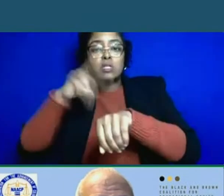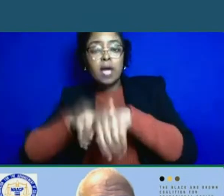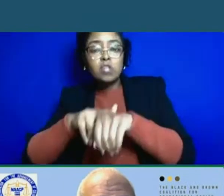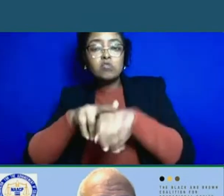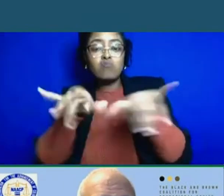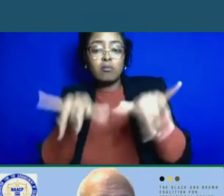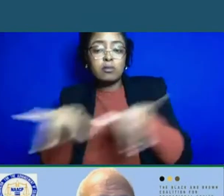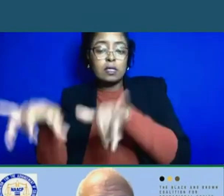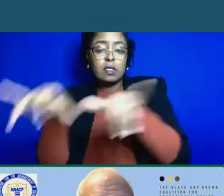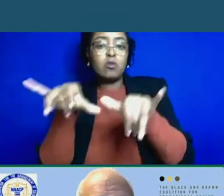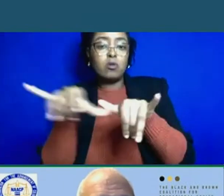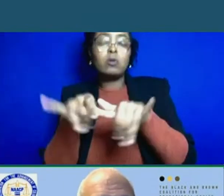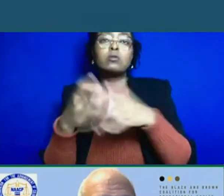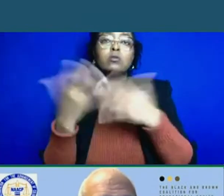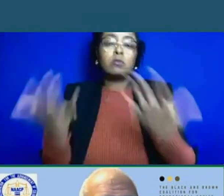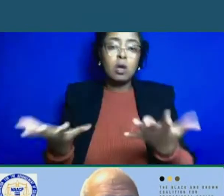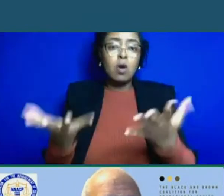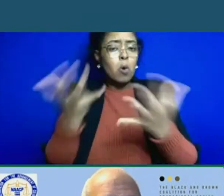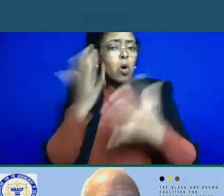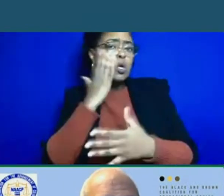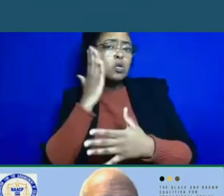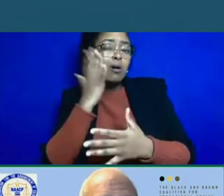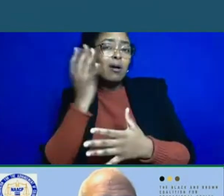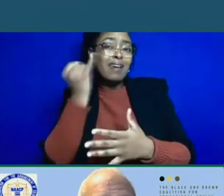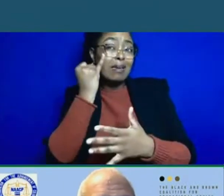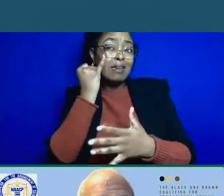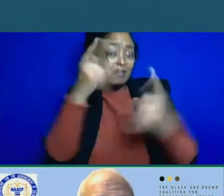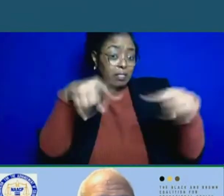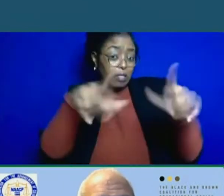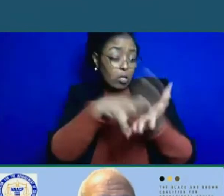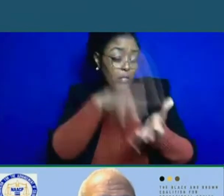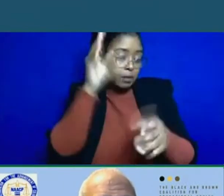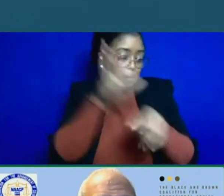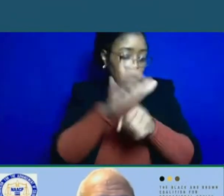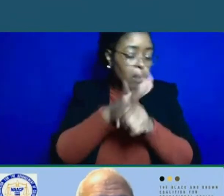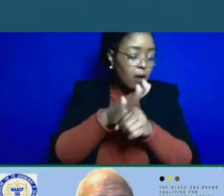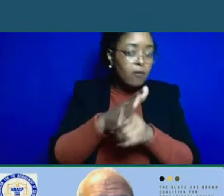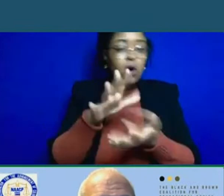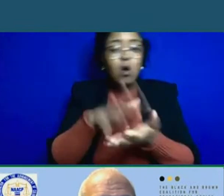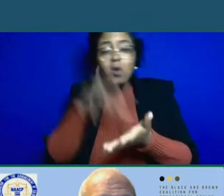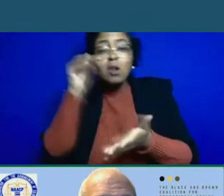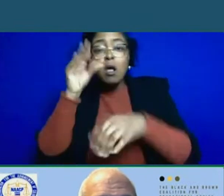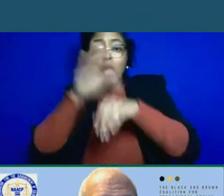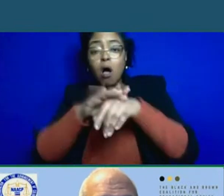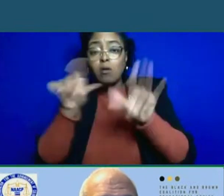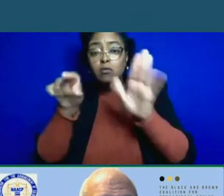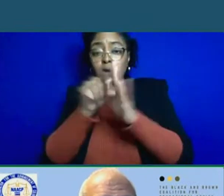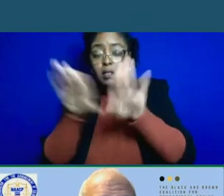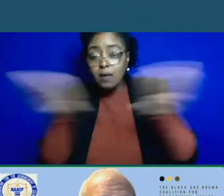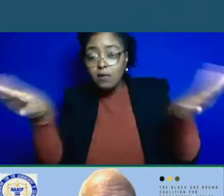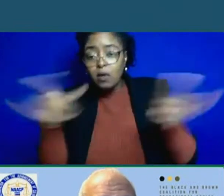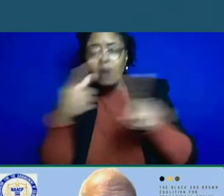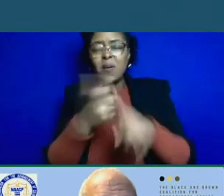on statement. National standards. And then get your Are they learning enough? Are they